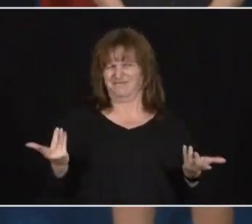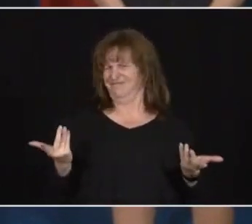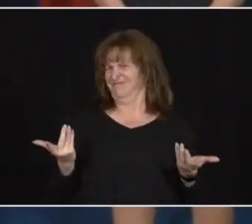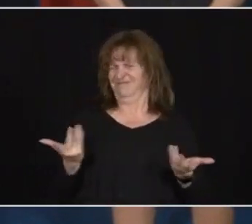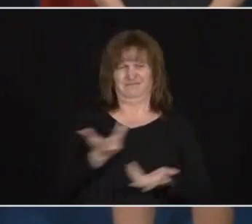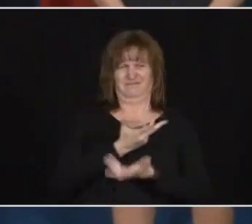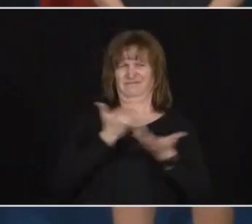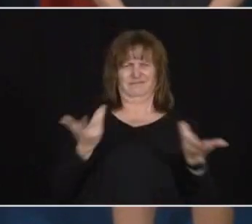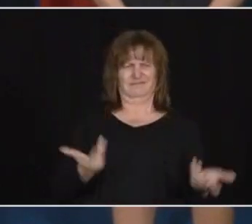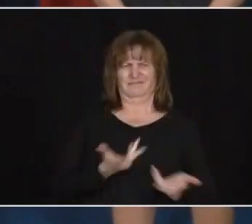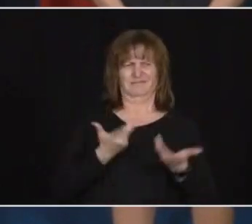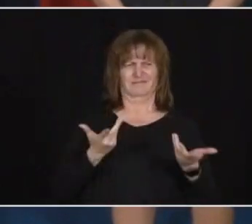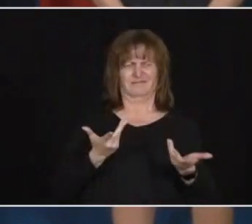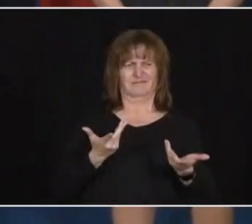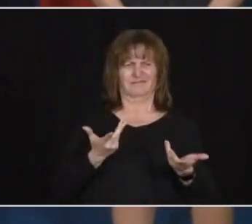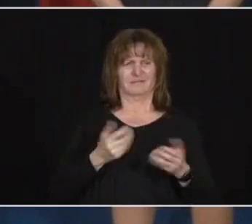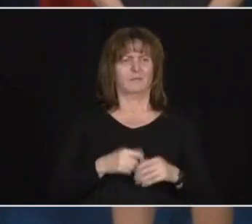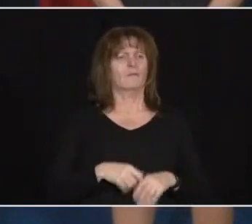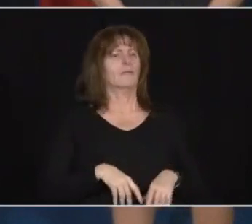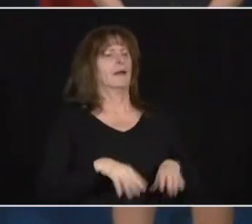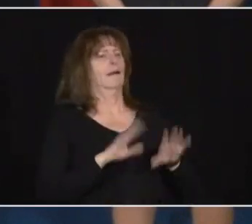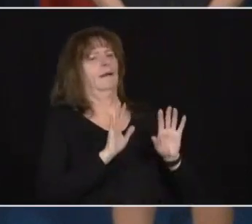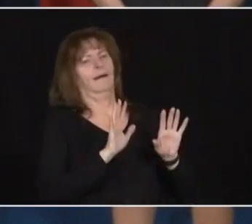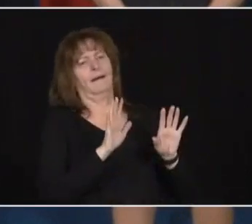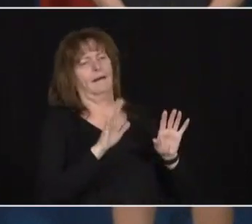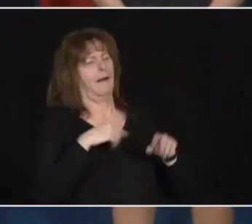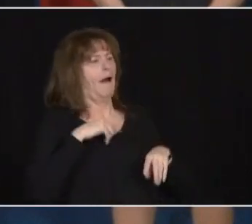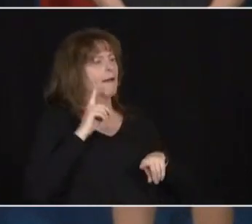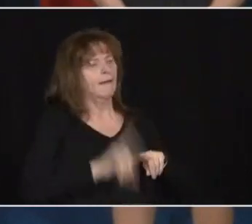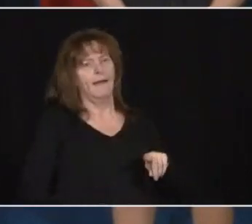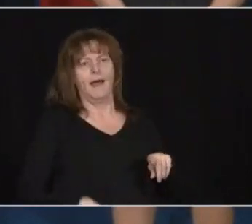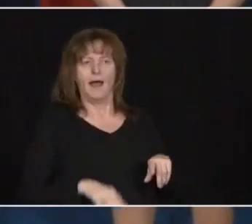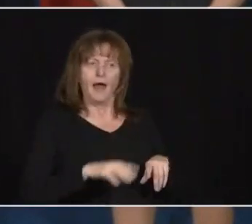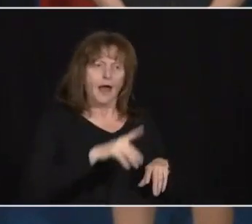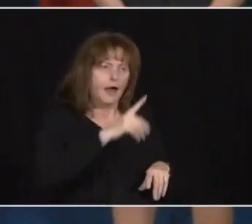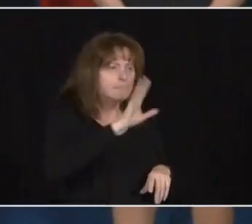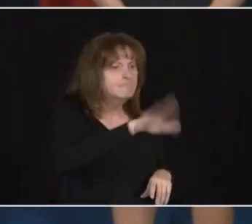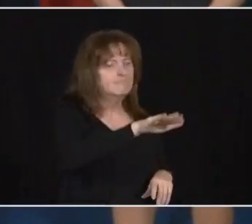punishable offence? Again, I don't direct the police.